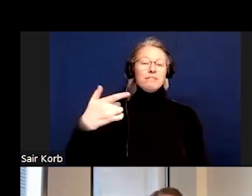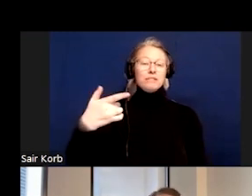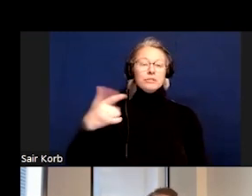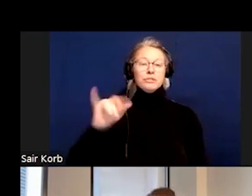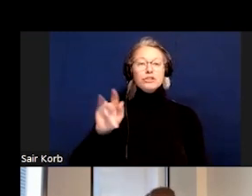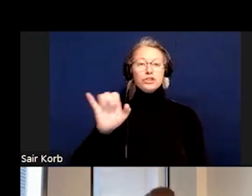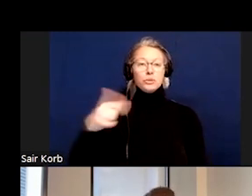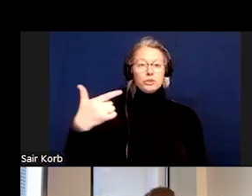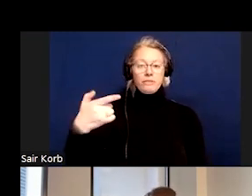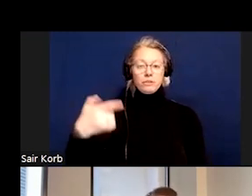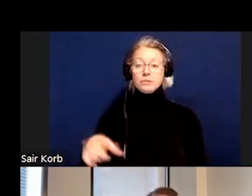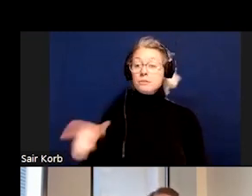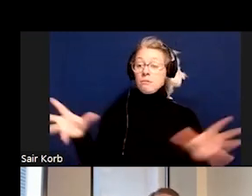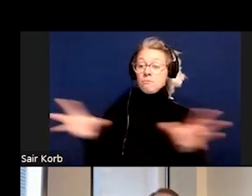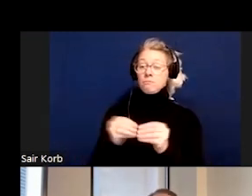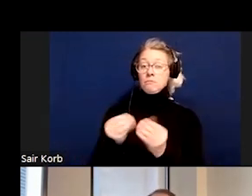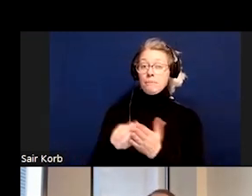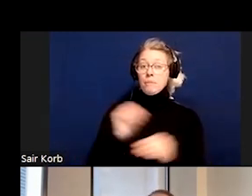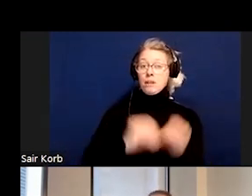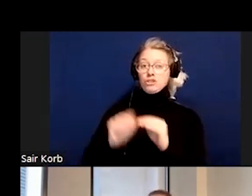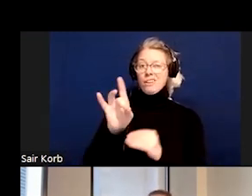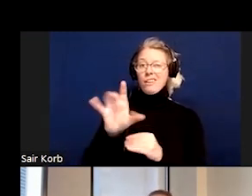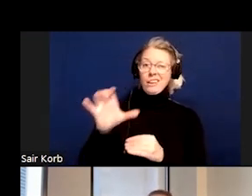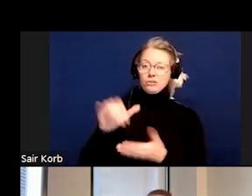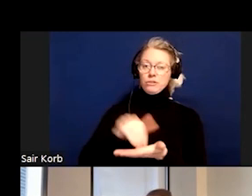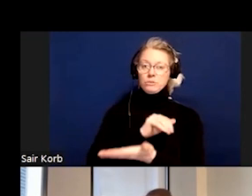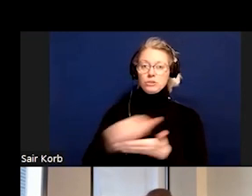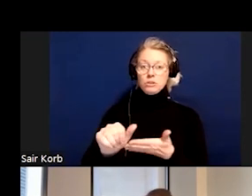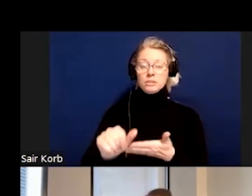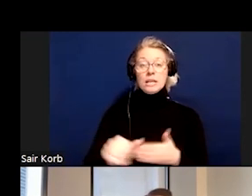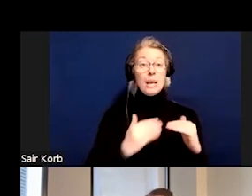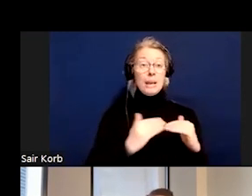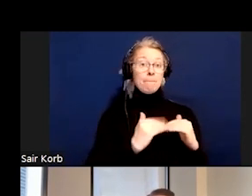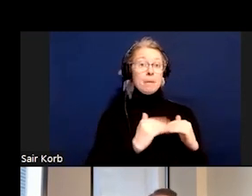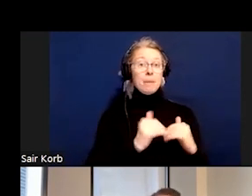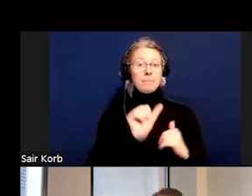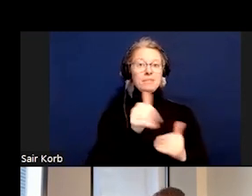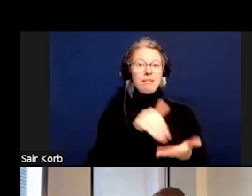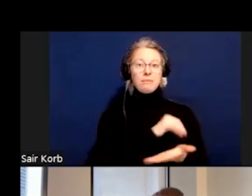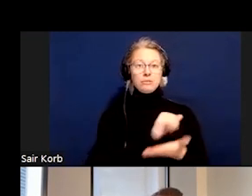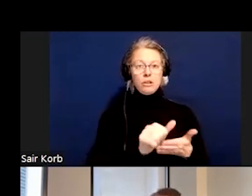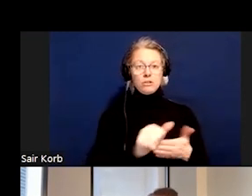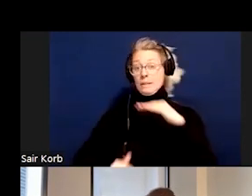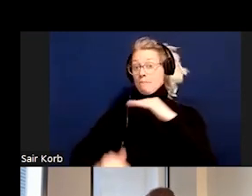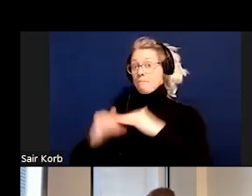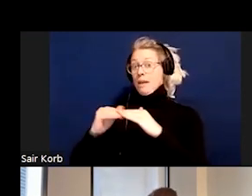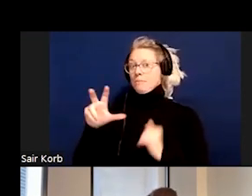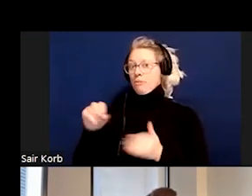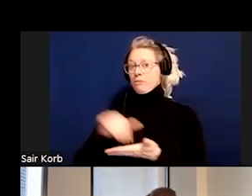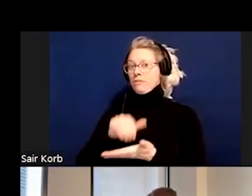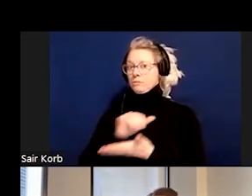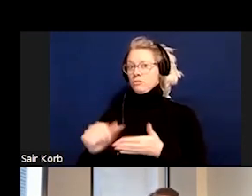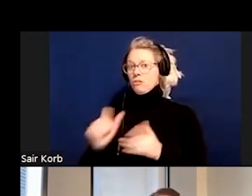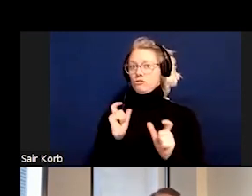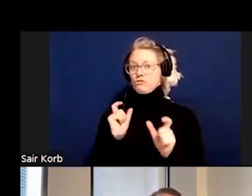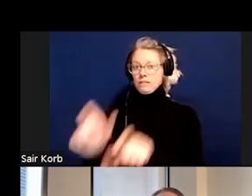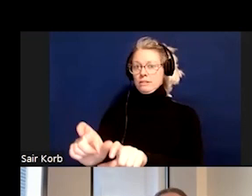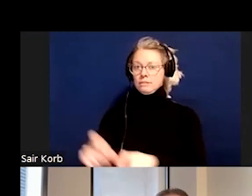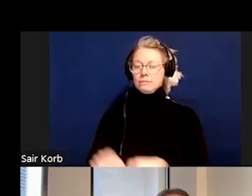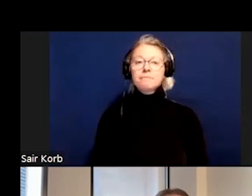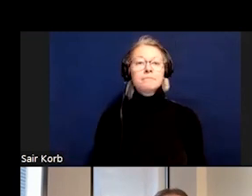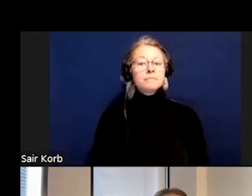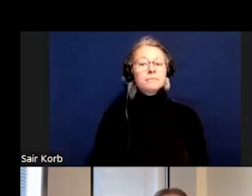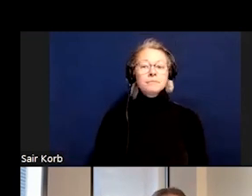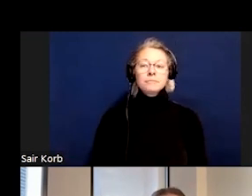be $800,000, with grants of a minimum of $10,000 and a maximum of $30,000. This range of grants